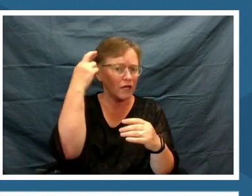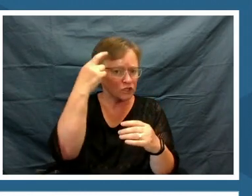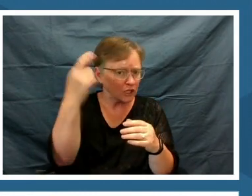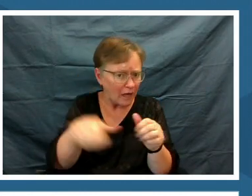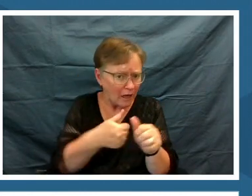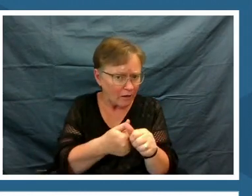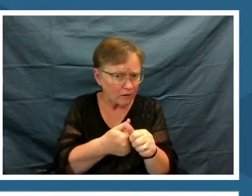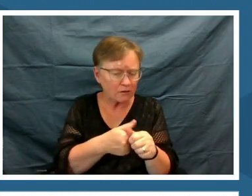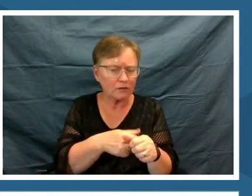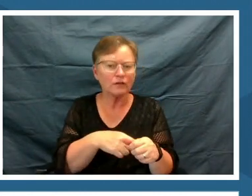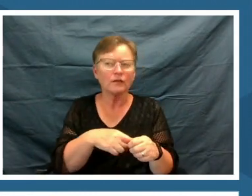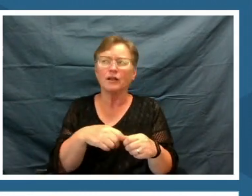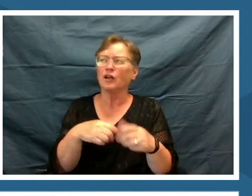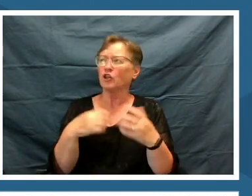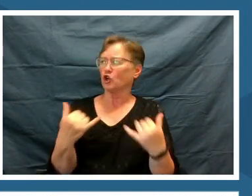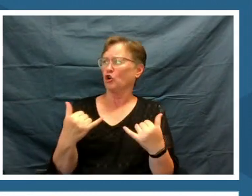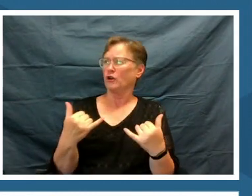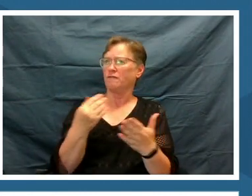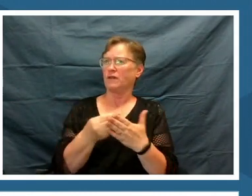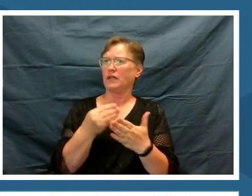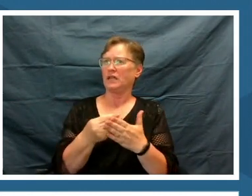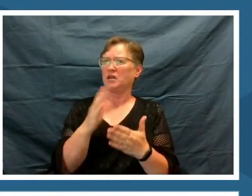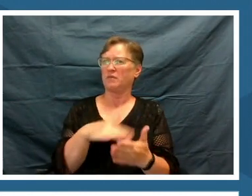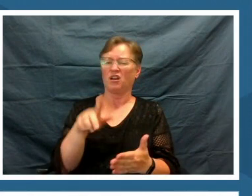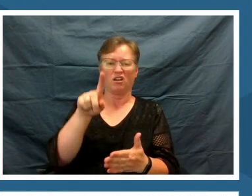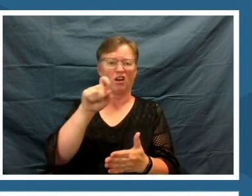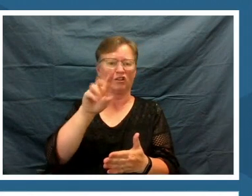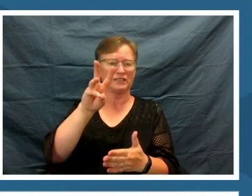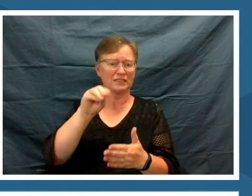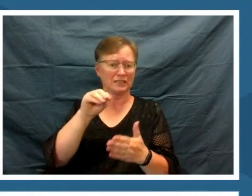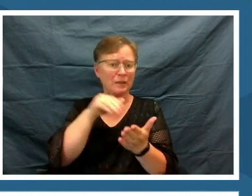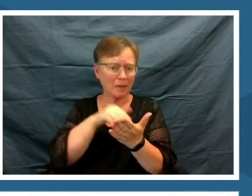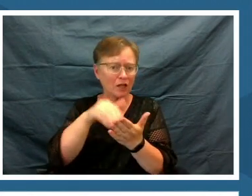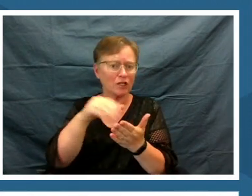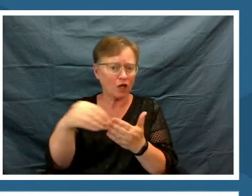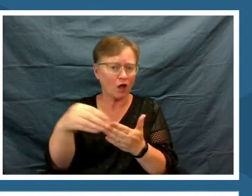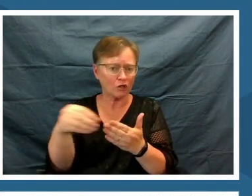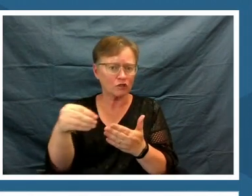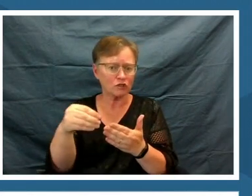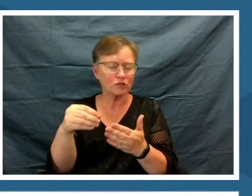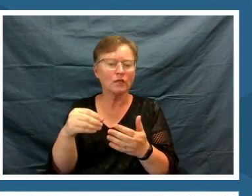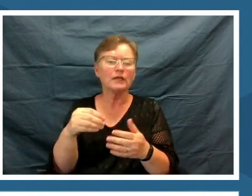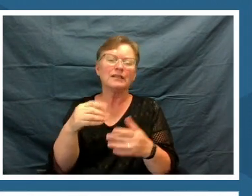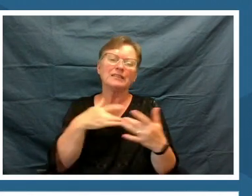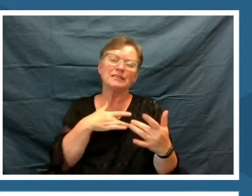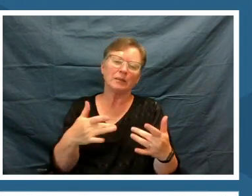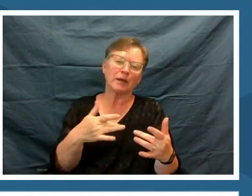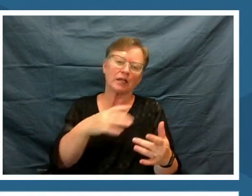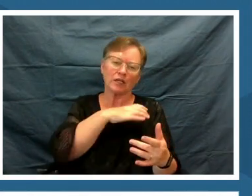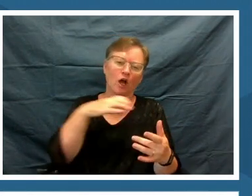million dollars and um